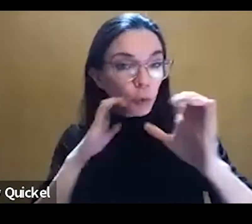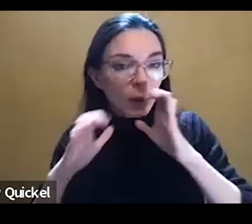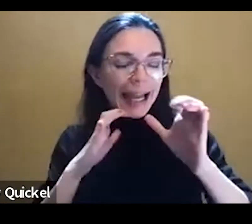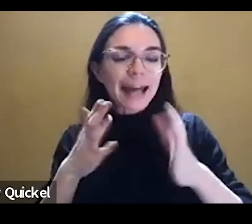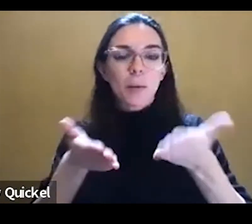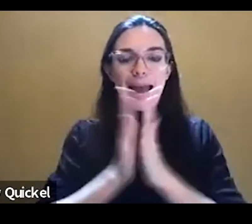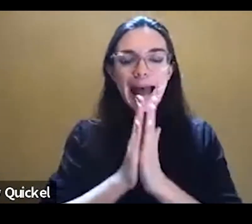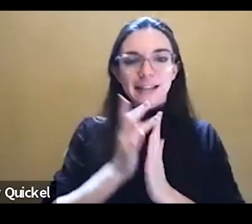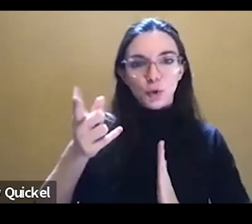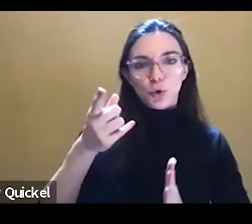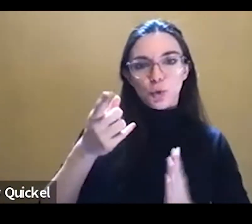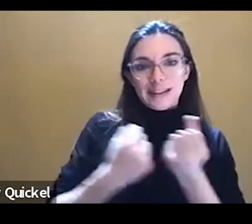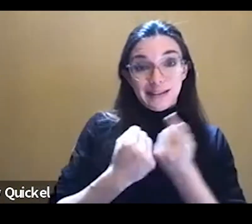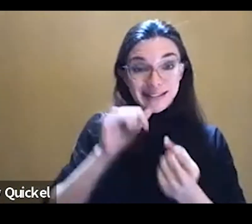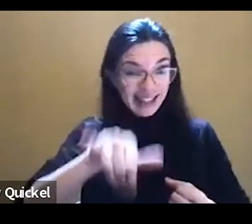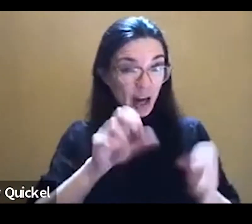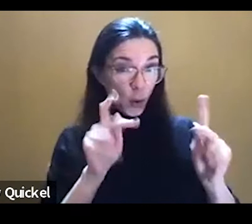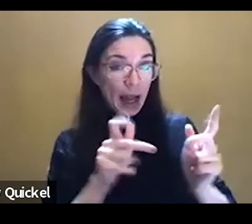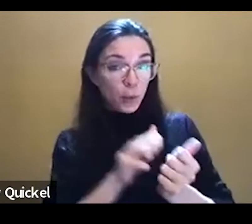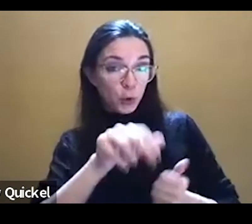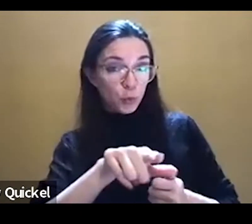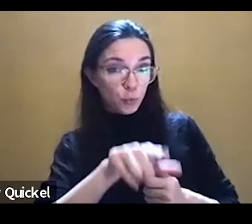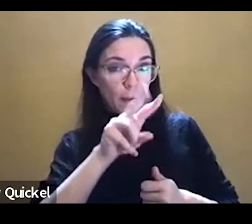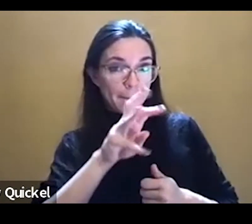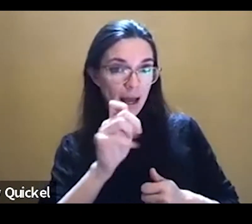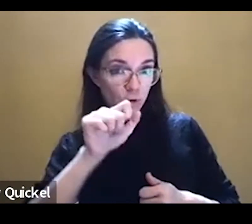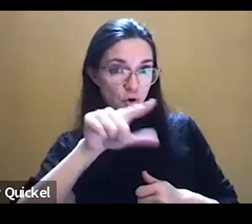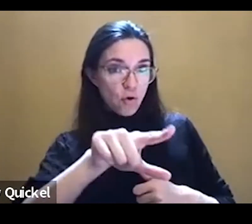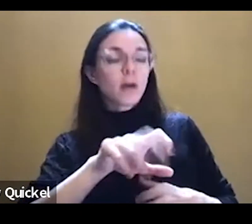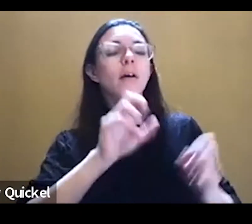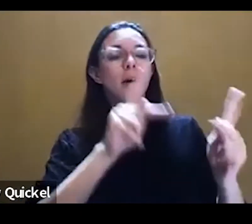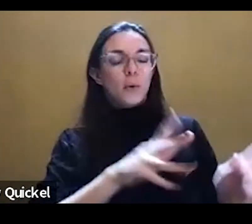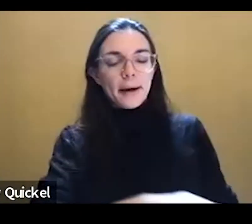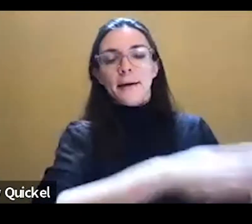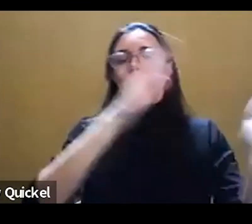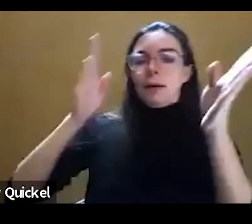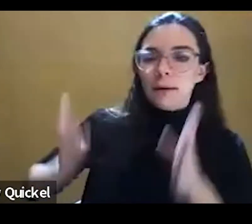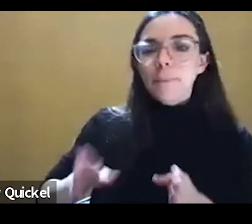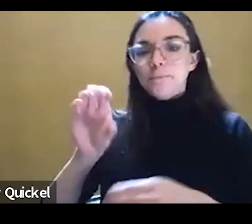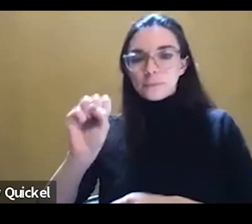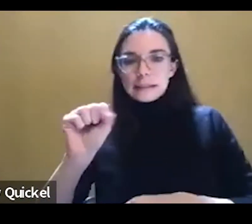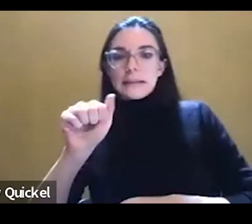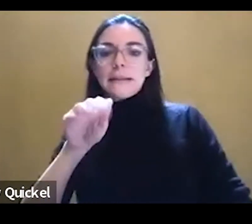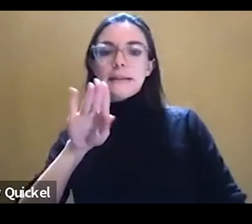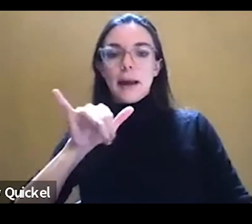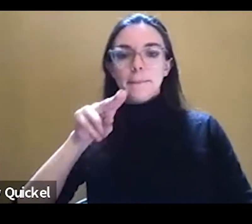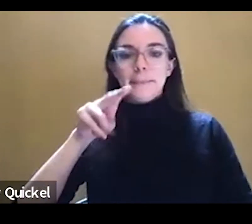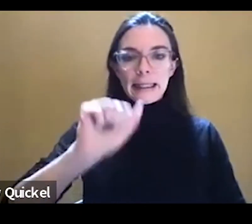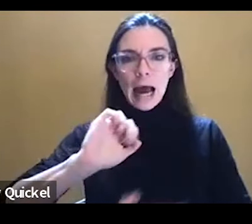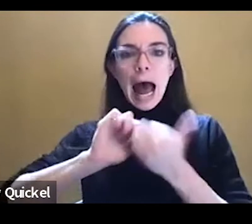to assist that. Is that okay, Michael? Great. So Sabina, first of all, how did you go about